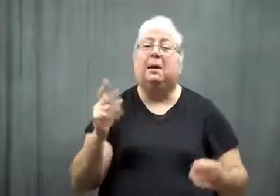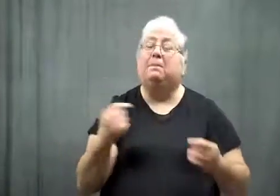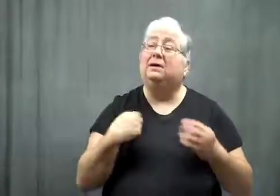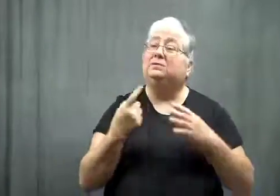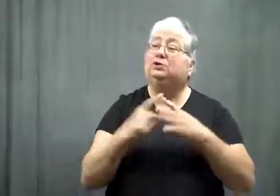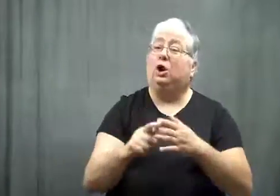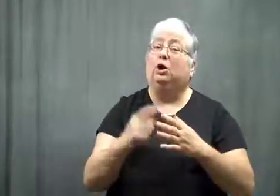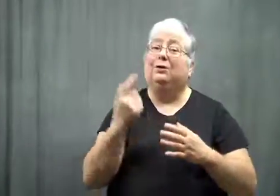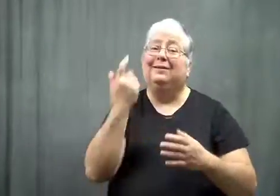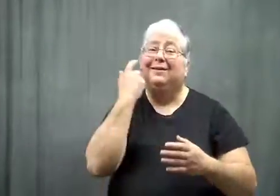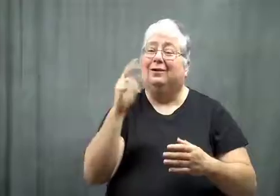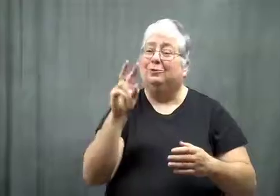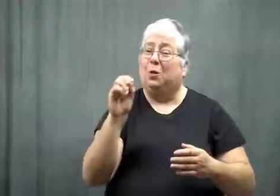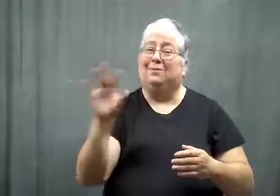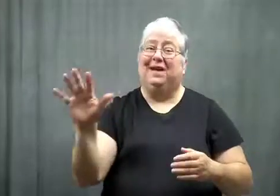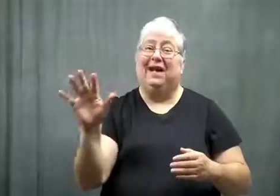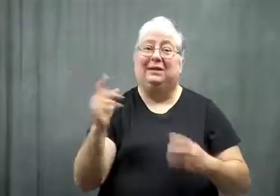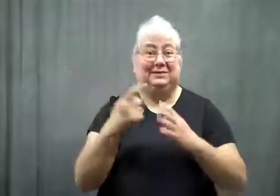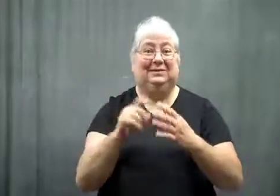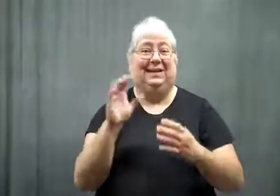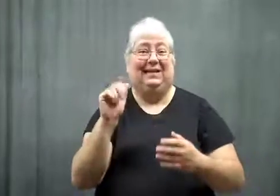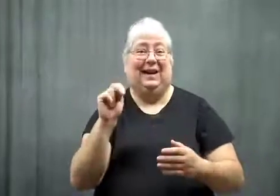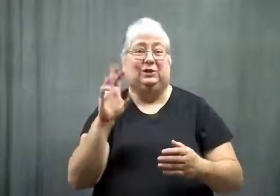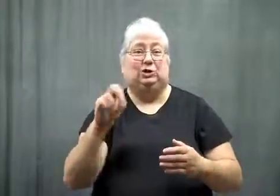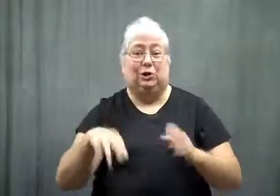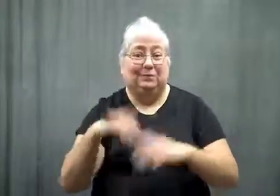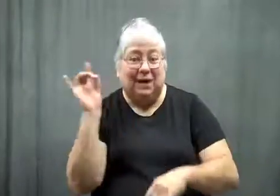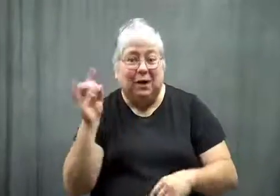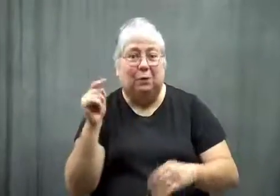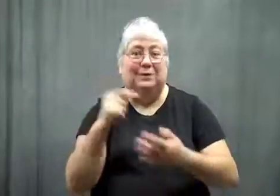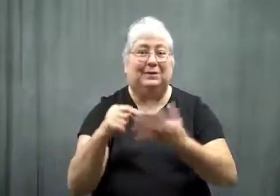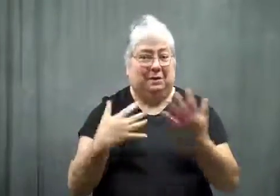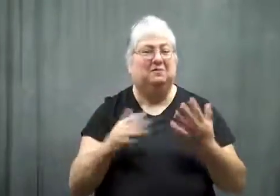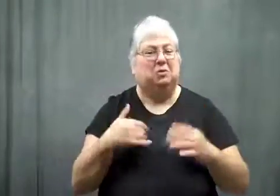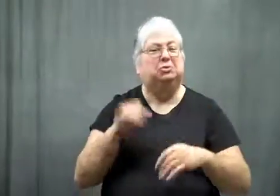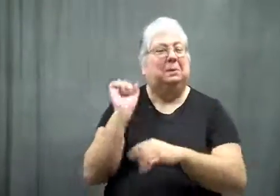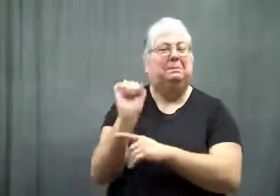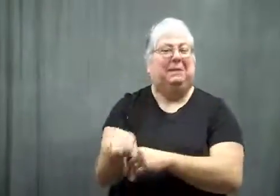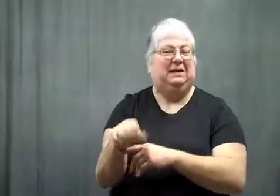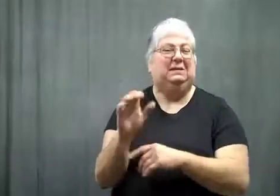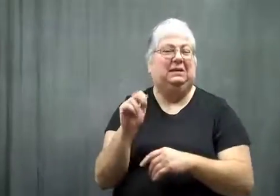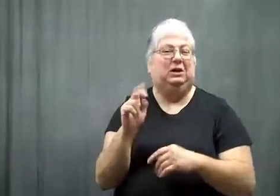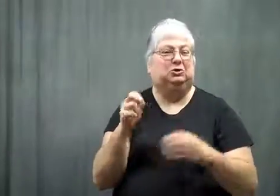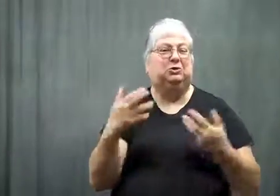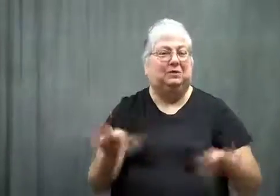In 2005 I was diagnosed with cancer, which I beat.